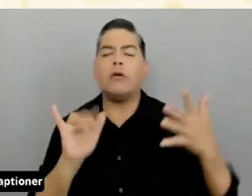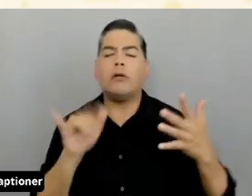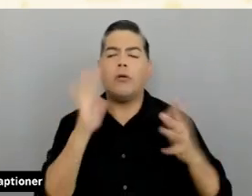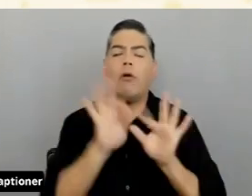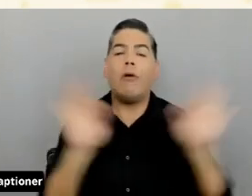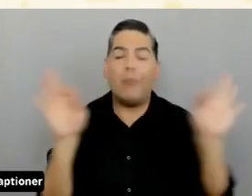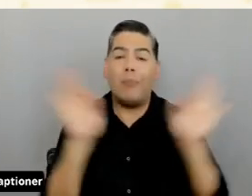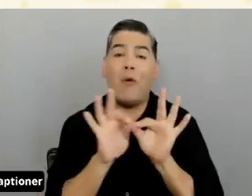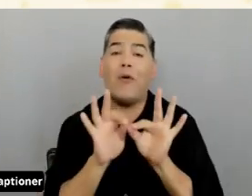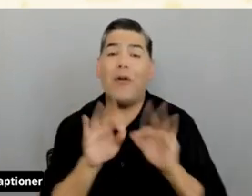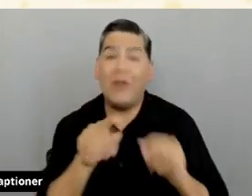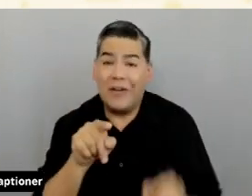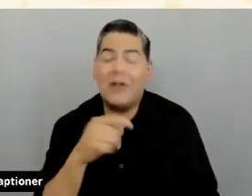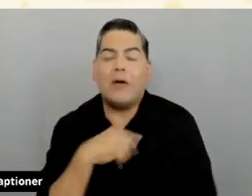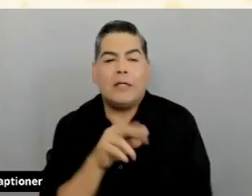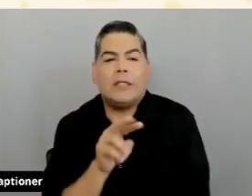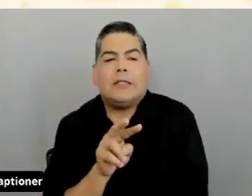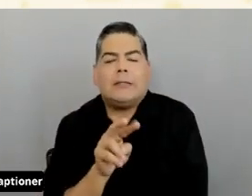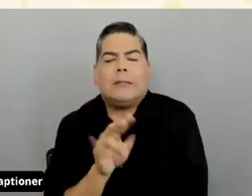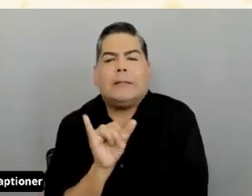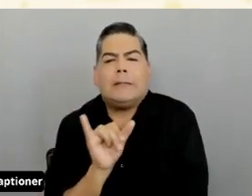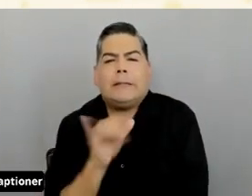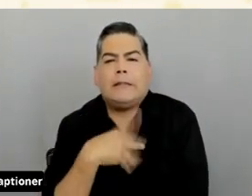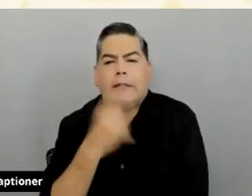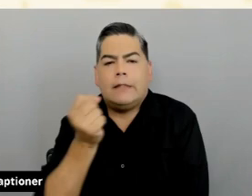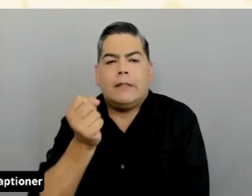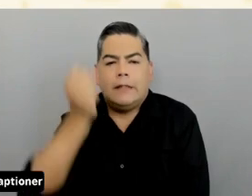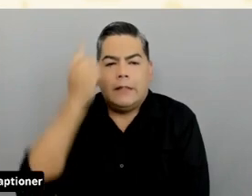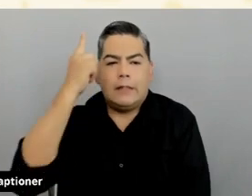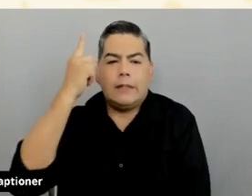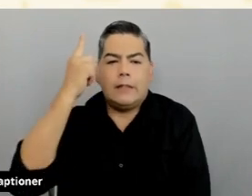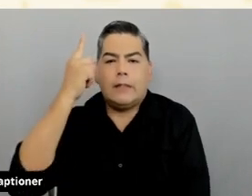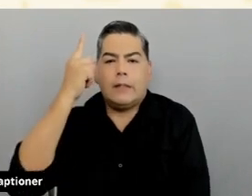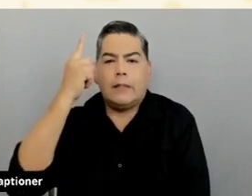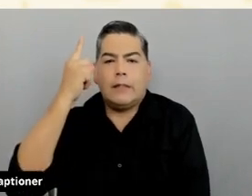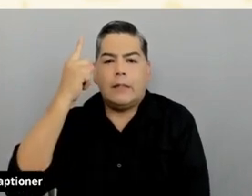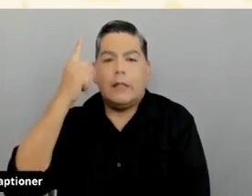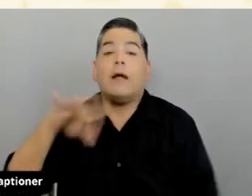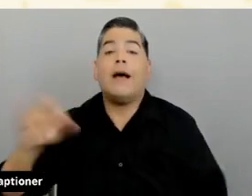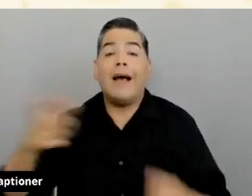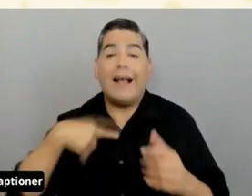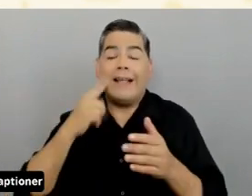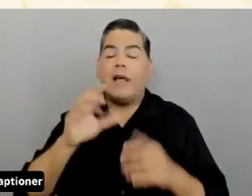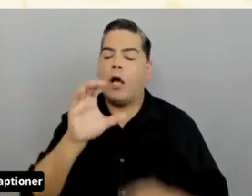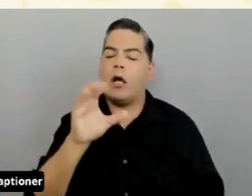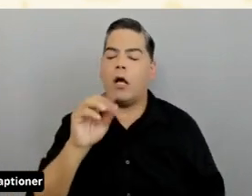to understand that on the selection of the components.